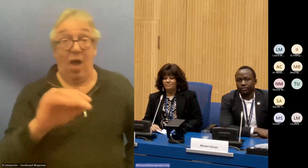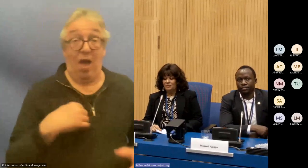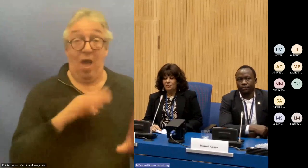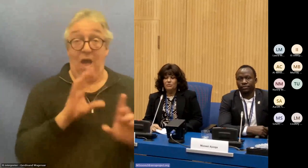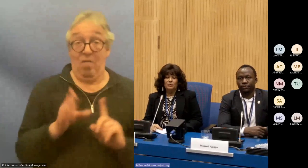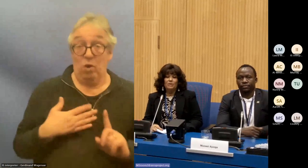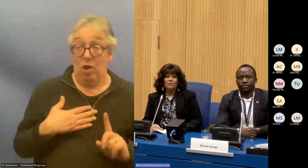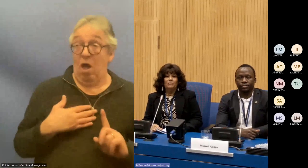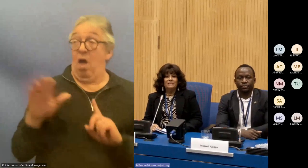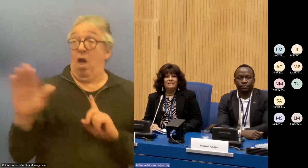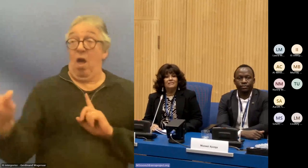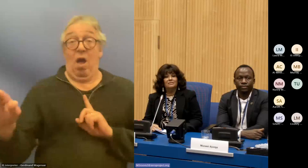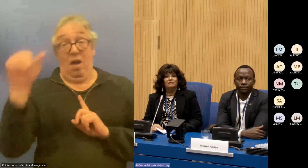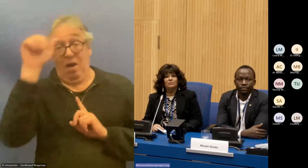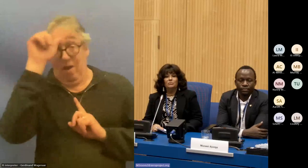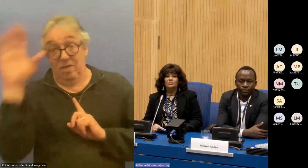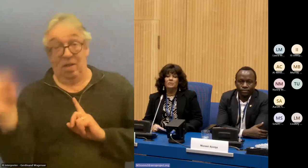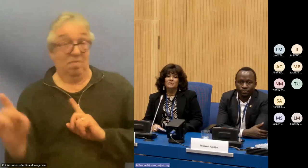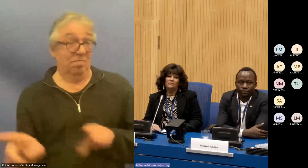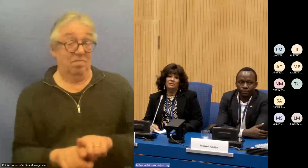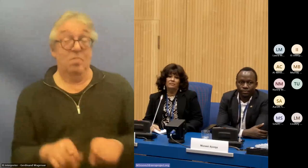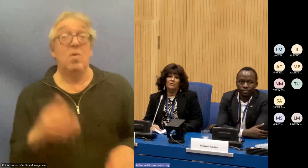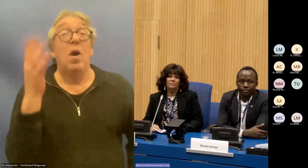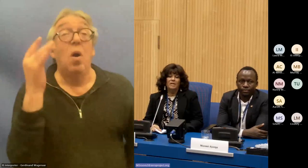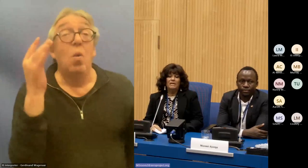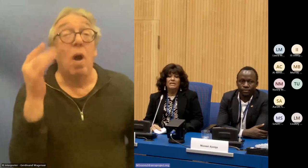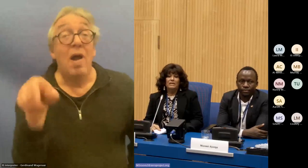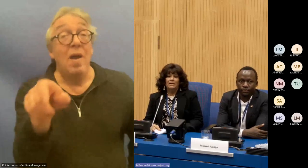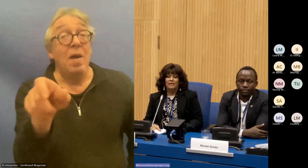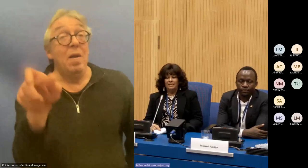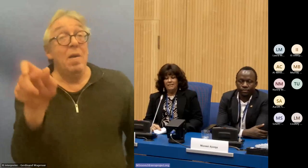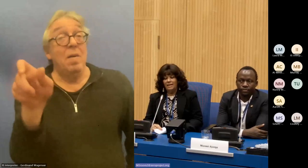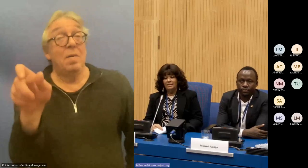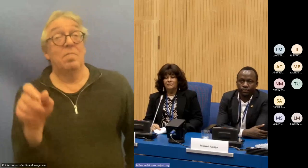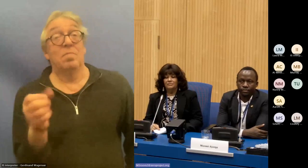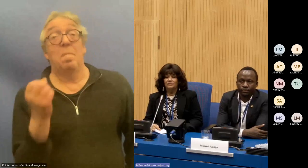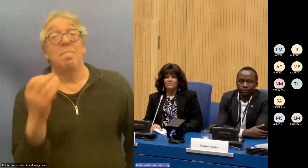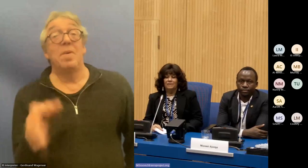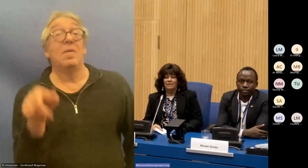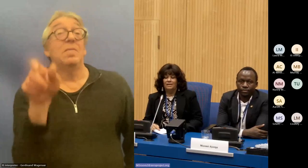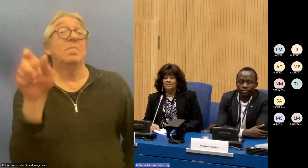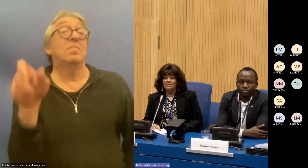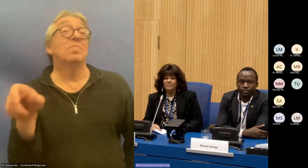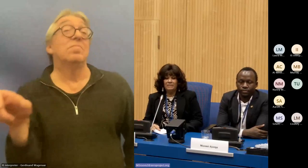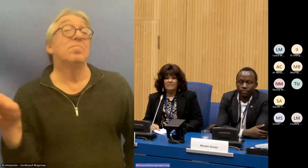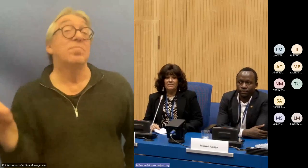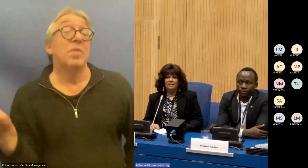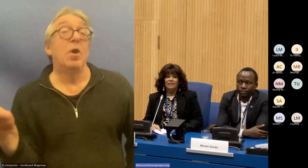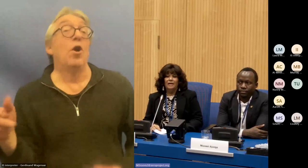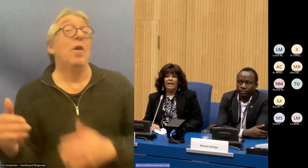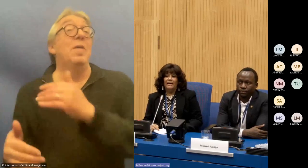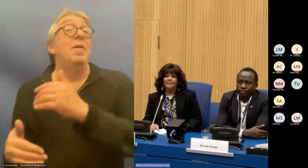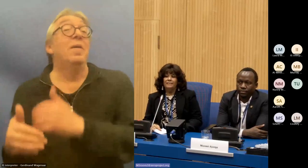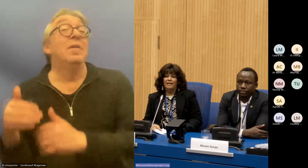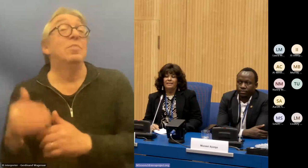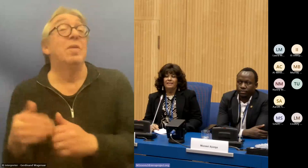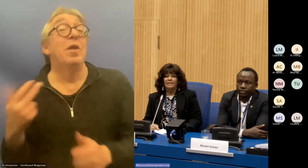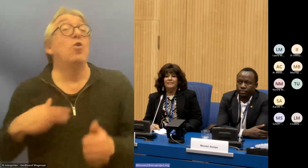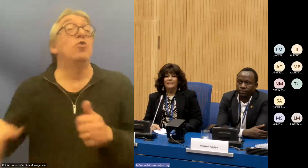socio-economic status of those who are suffering from any kind of disability. And I think that